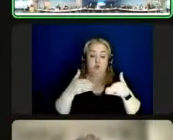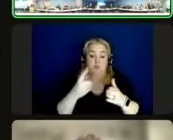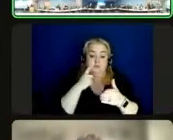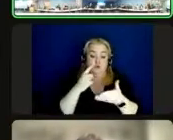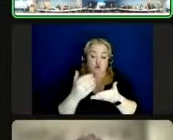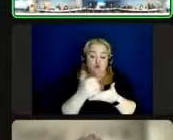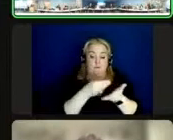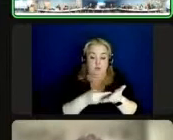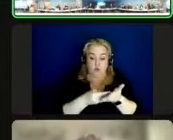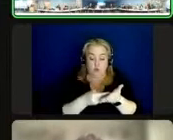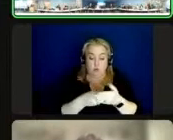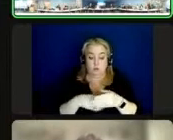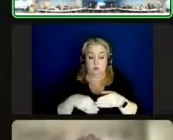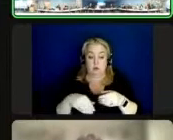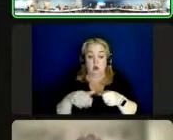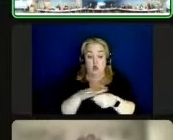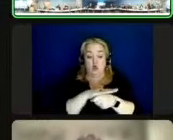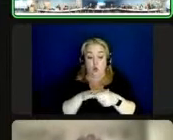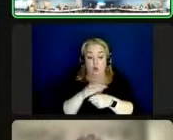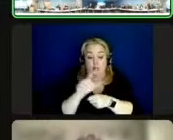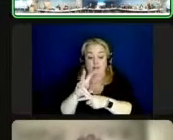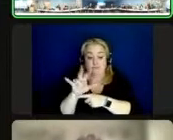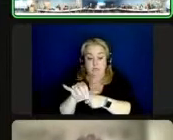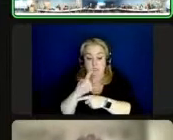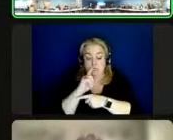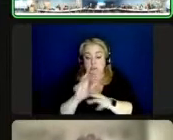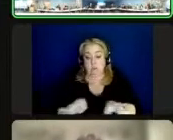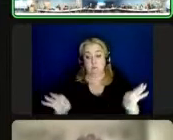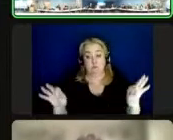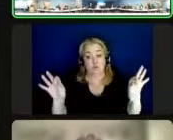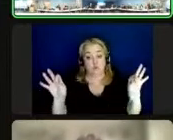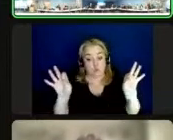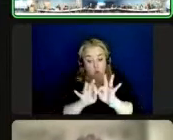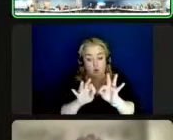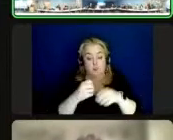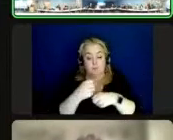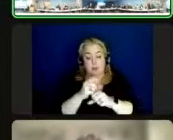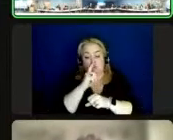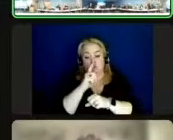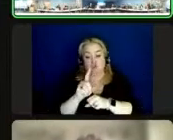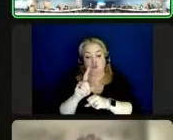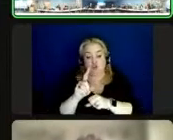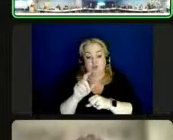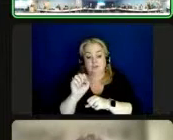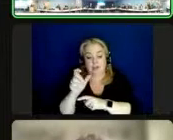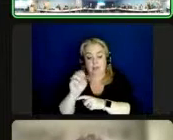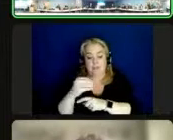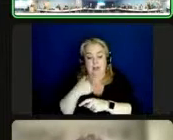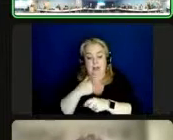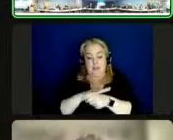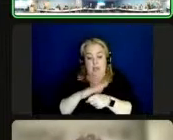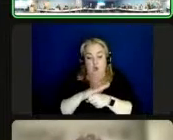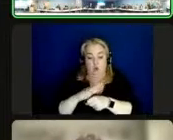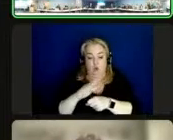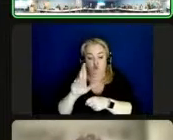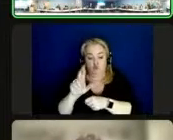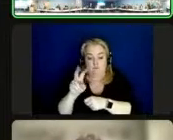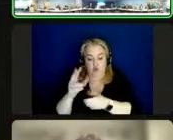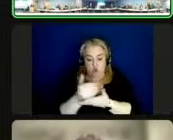LATER. A CITY'S REVENUE STRUCTURE IS STRONGEST WHEN THERE ARE MANY